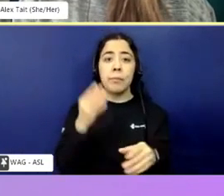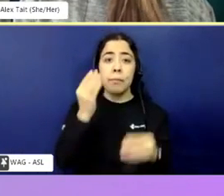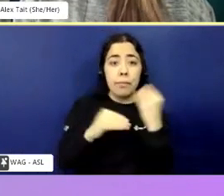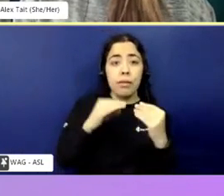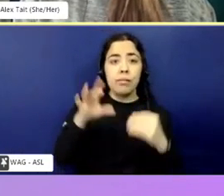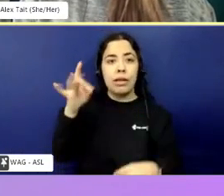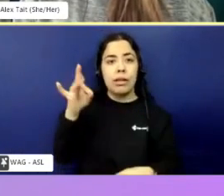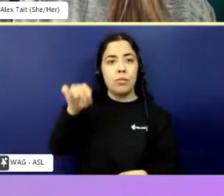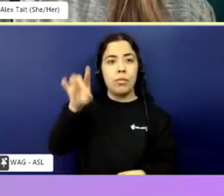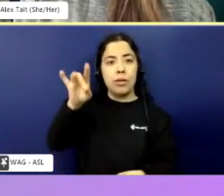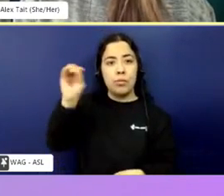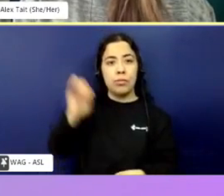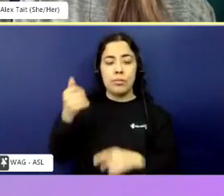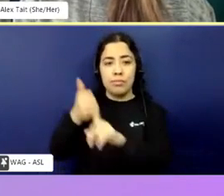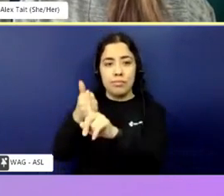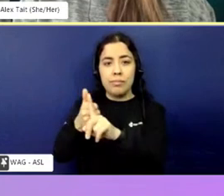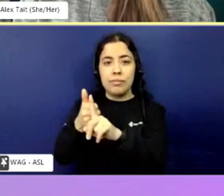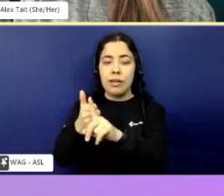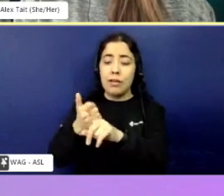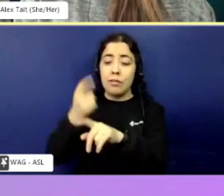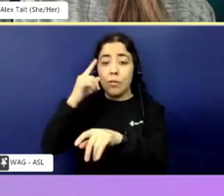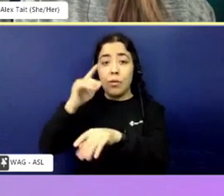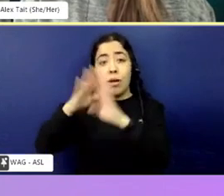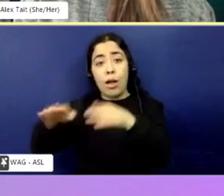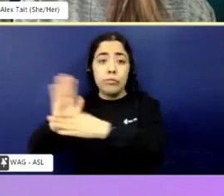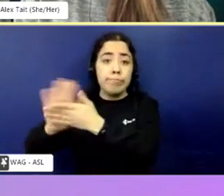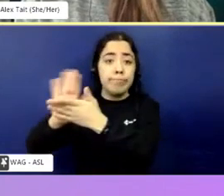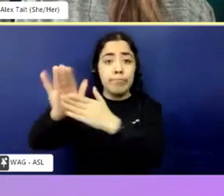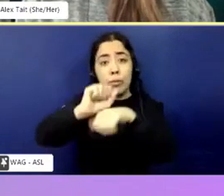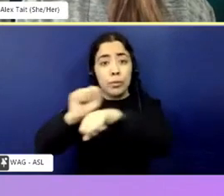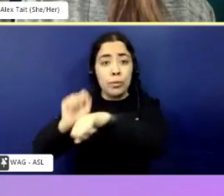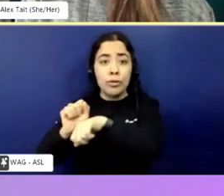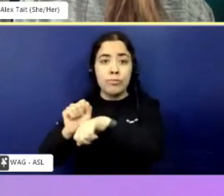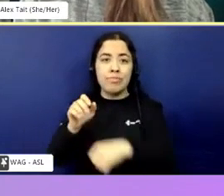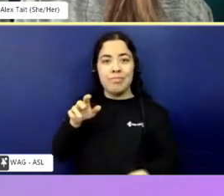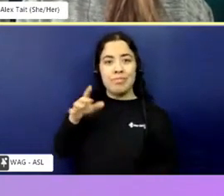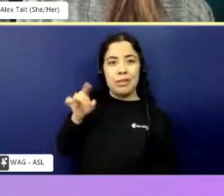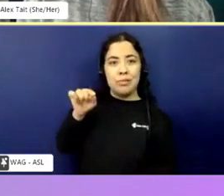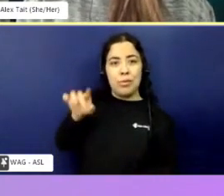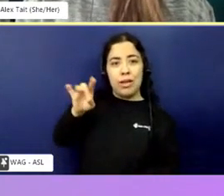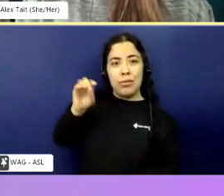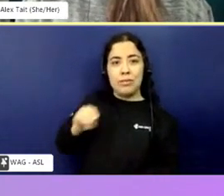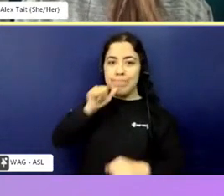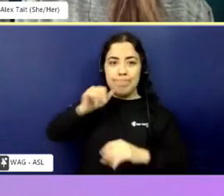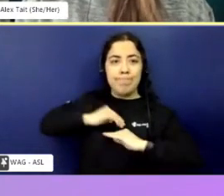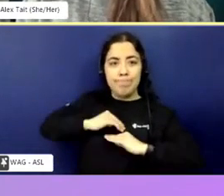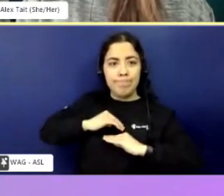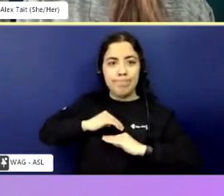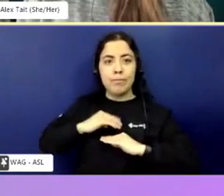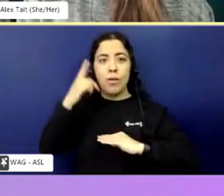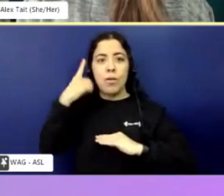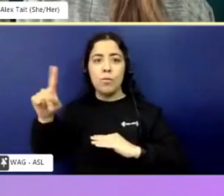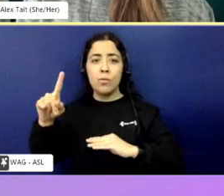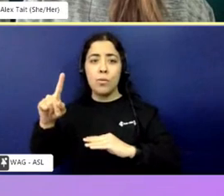unmet needs. Housework, 27.6% of seniors have unmet needs, healthy household chores,